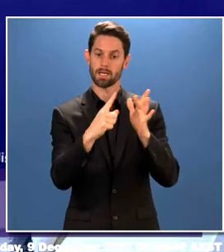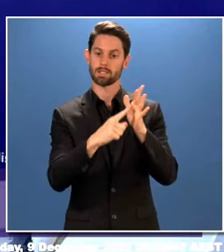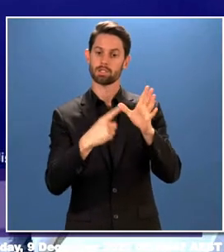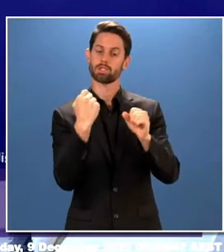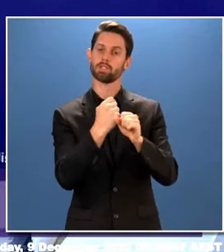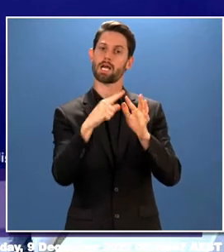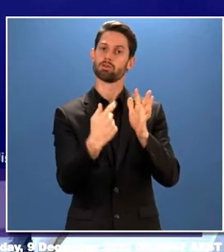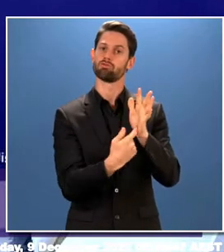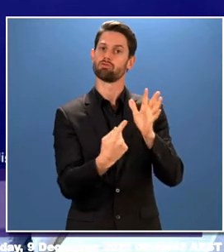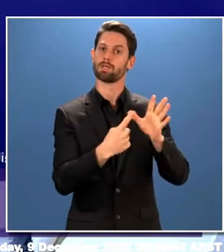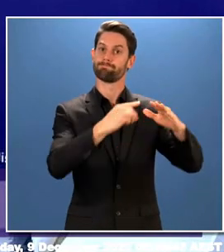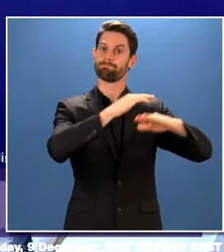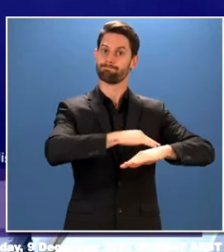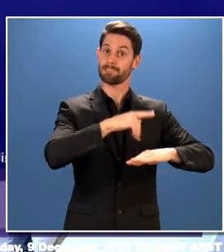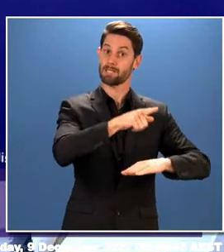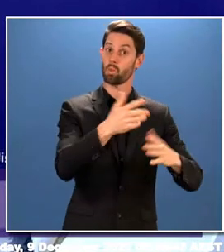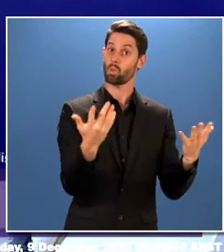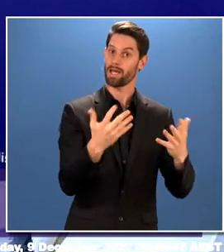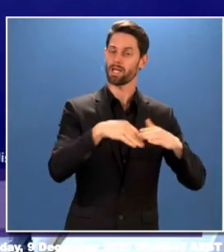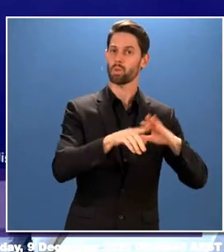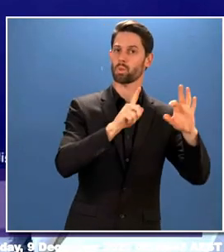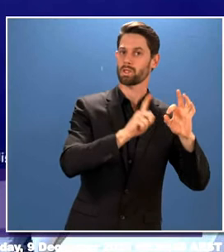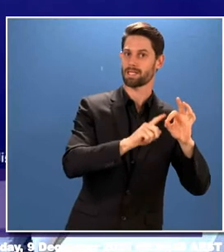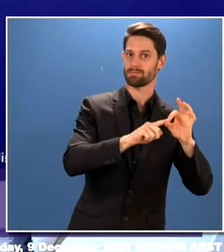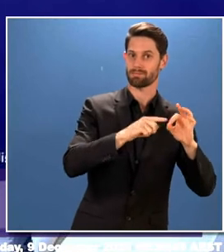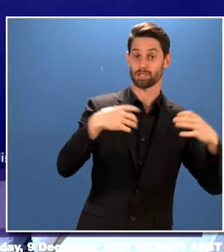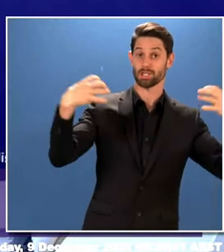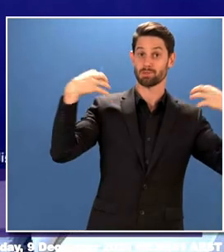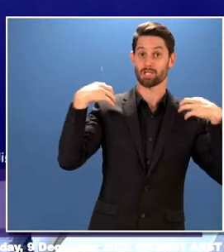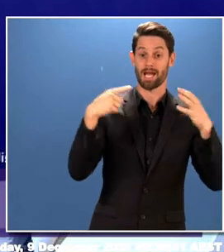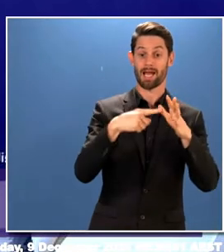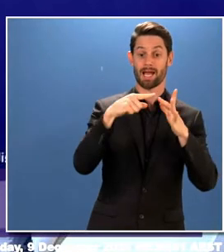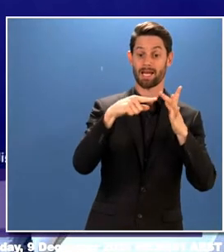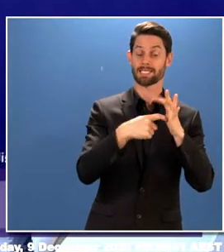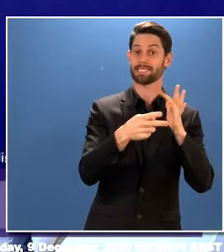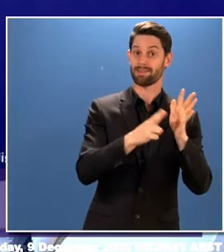hearing room is located and where Commissioner Atkinson is sitting, and